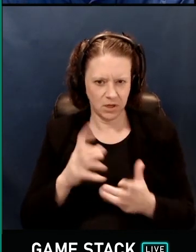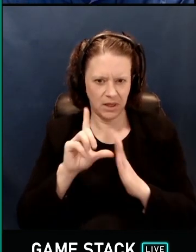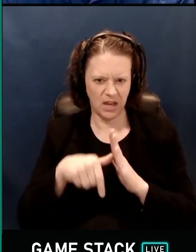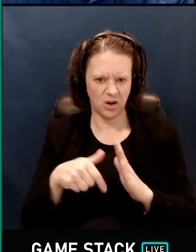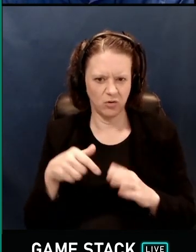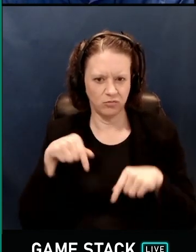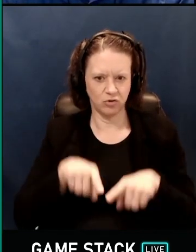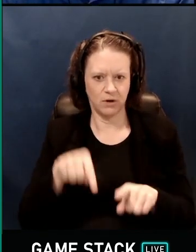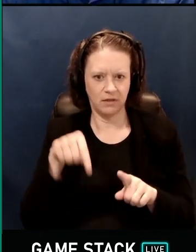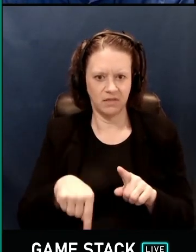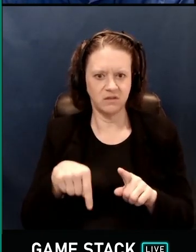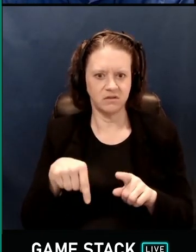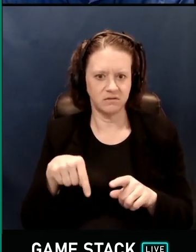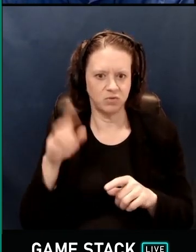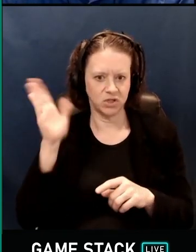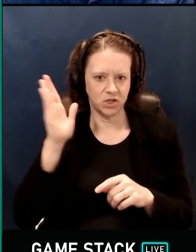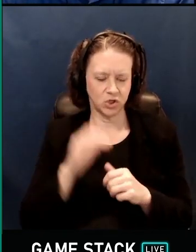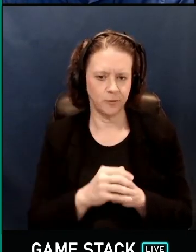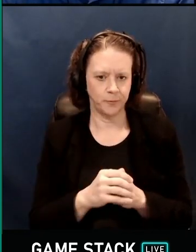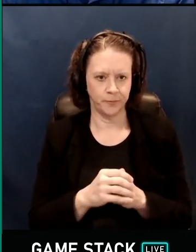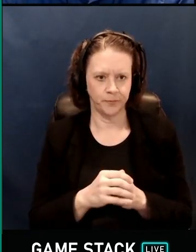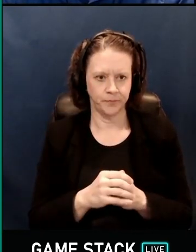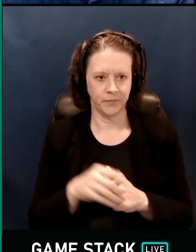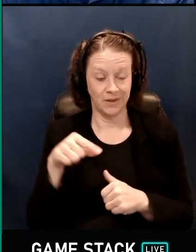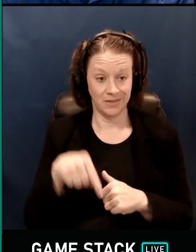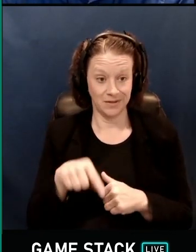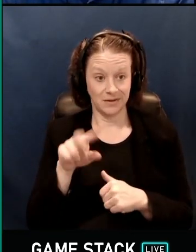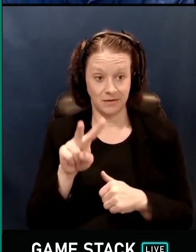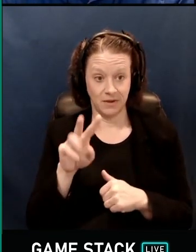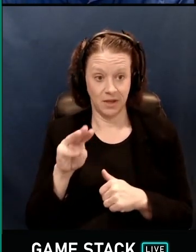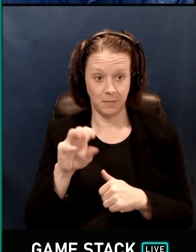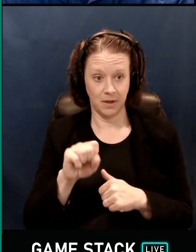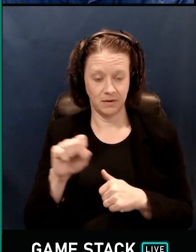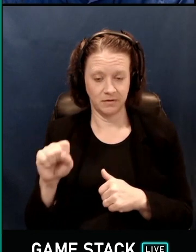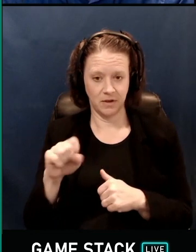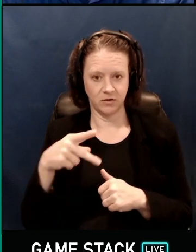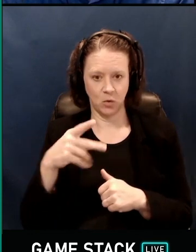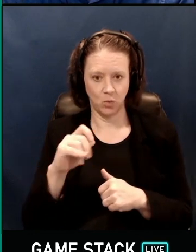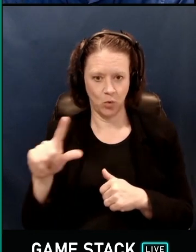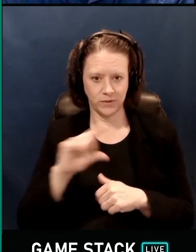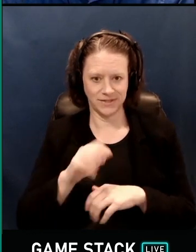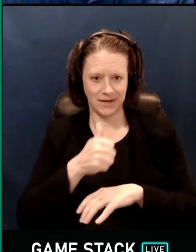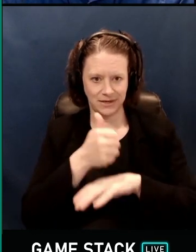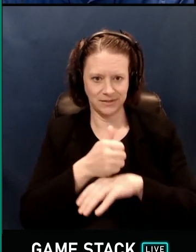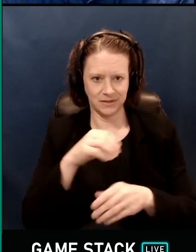This is VMSS pool settings in Azure pipelines.